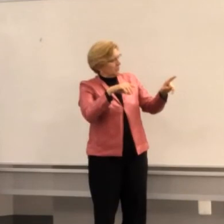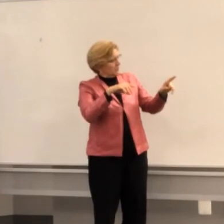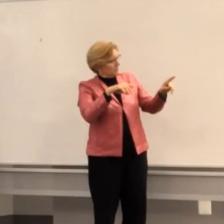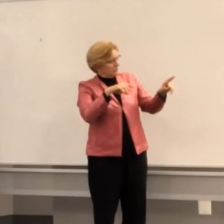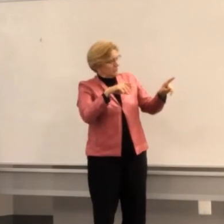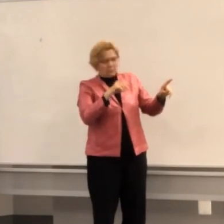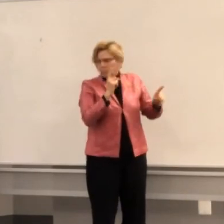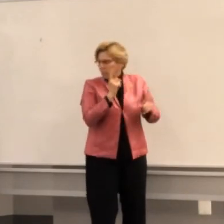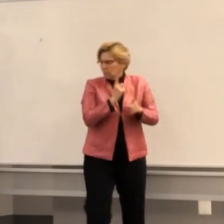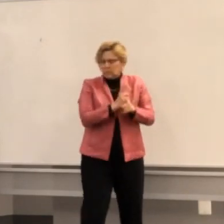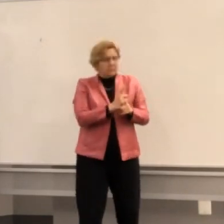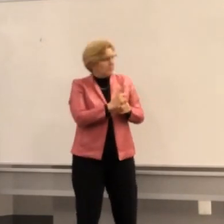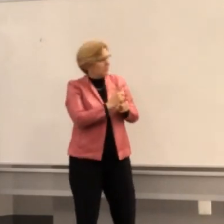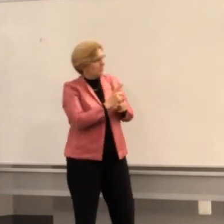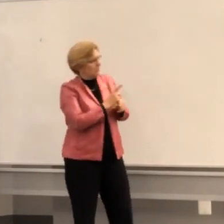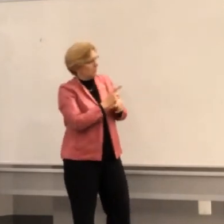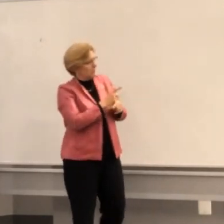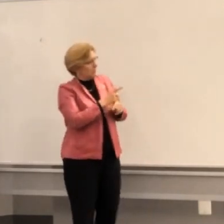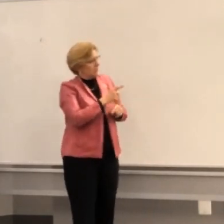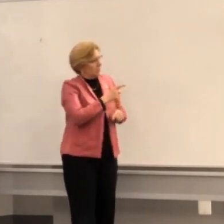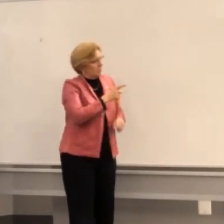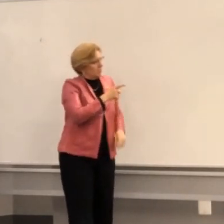(speaking faintly)